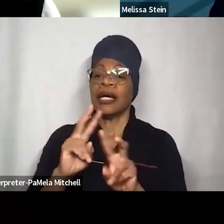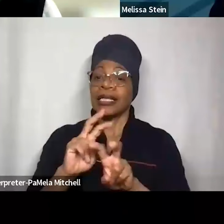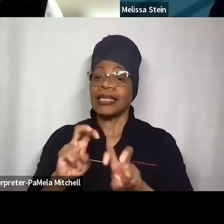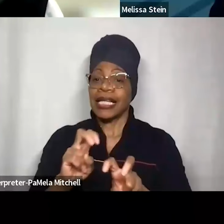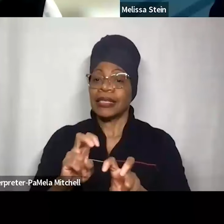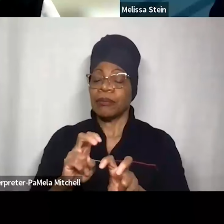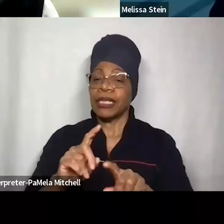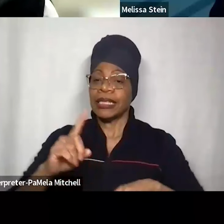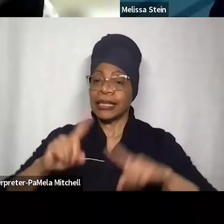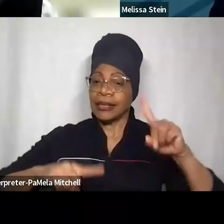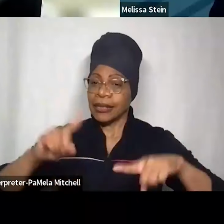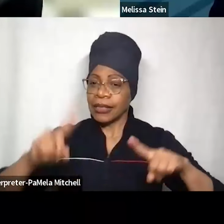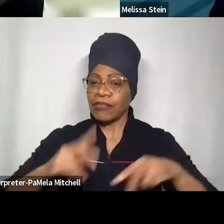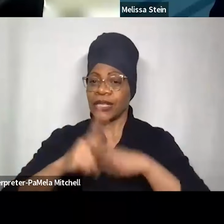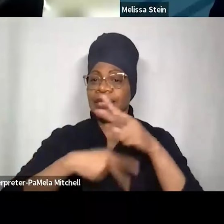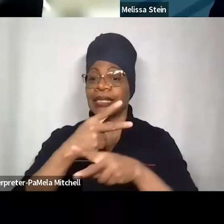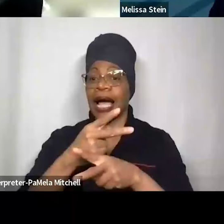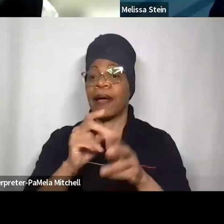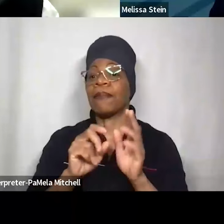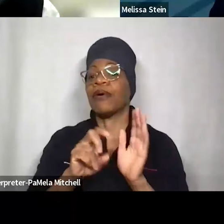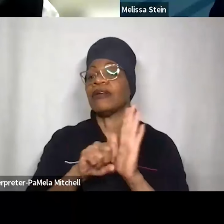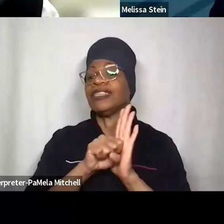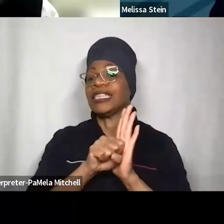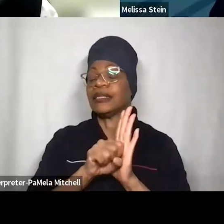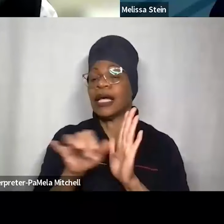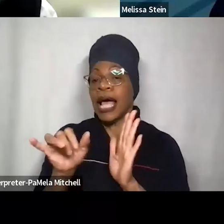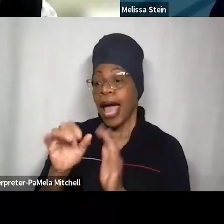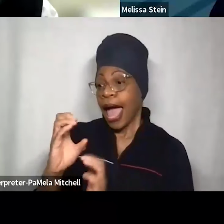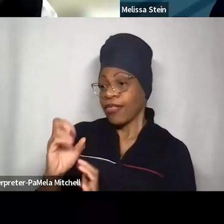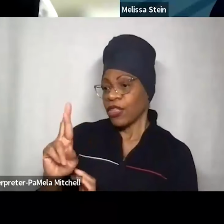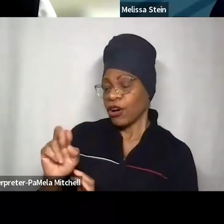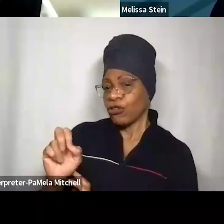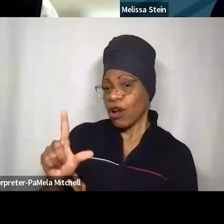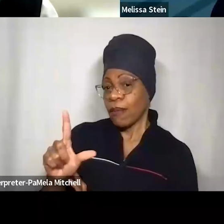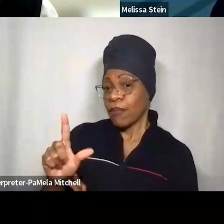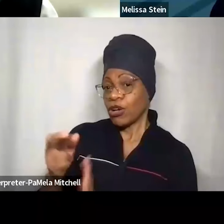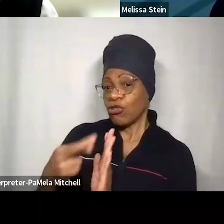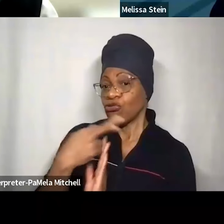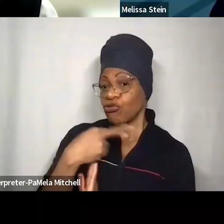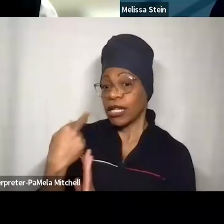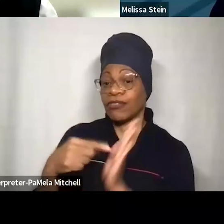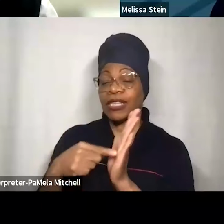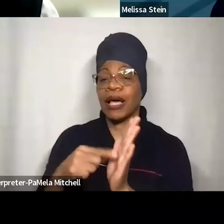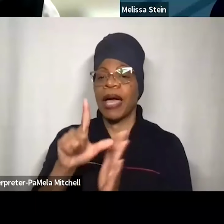Similarly, even the criminal risk assessment instruments, the LSI that I mentioned, LSCMI,